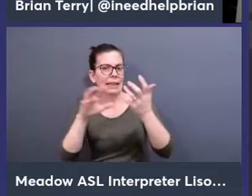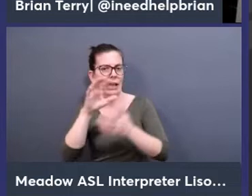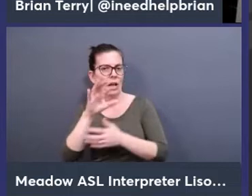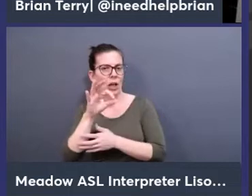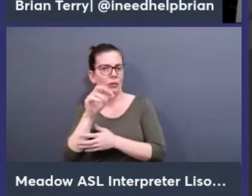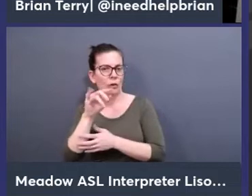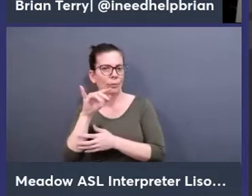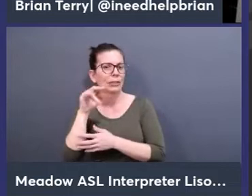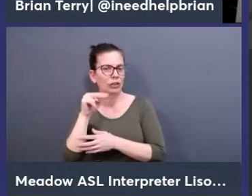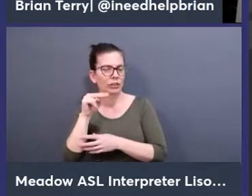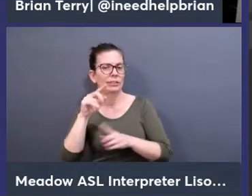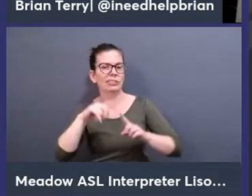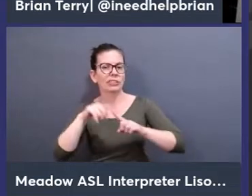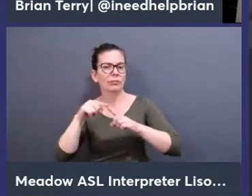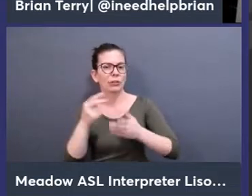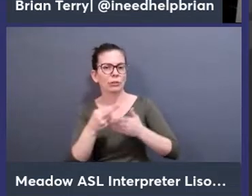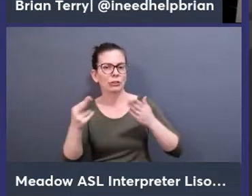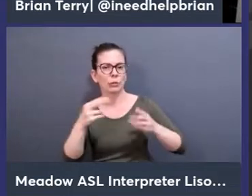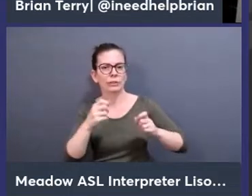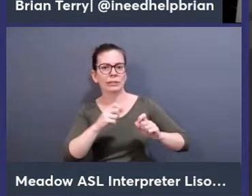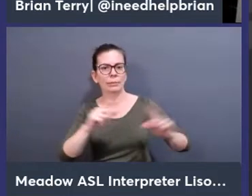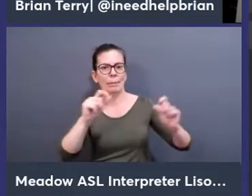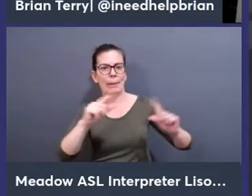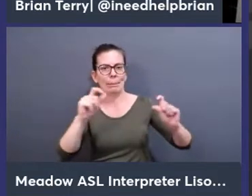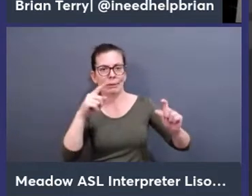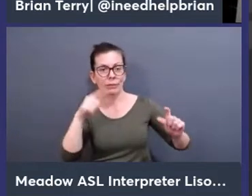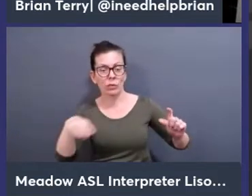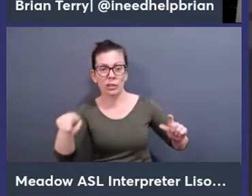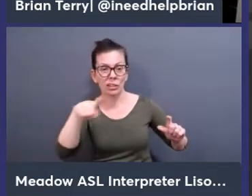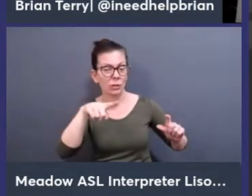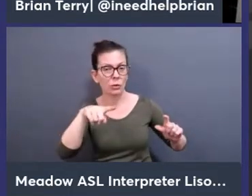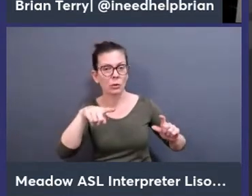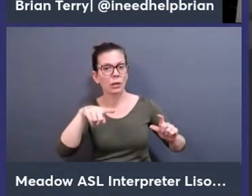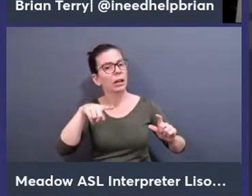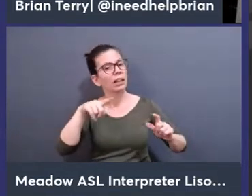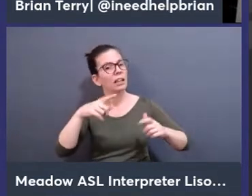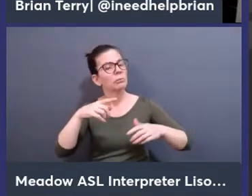these different resources for you, and those things kind of take some time.